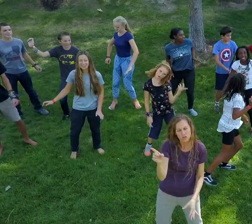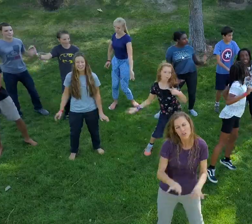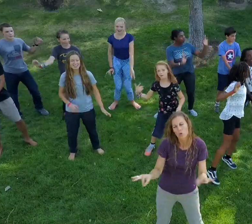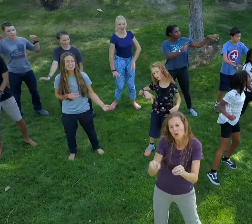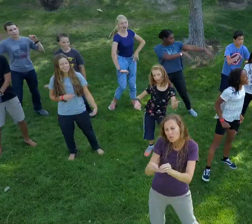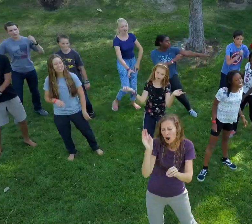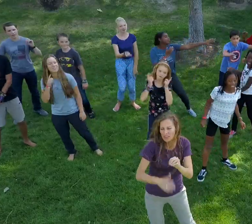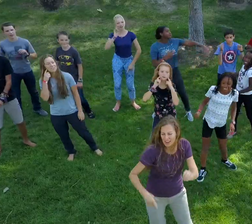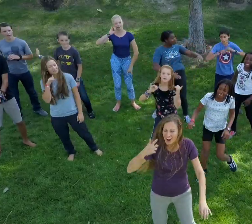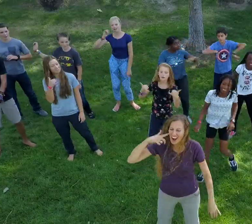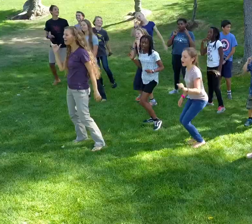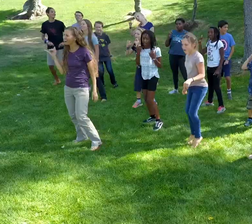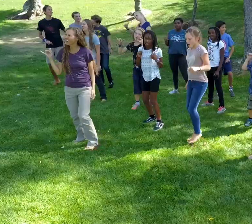You're worth more than gold